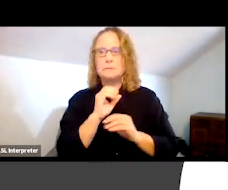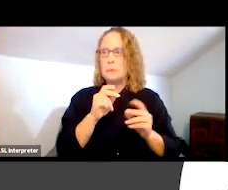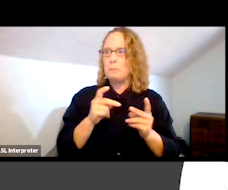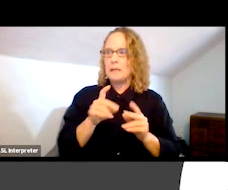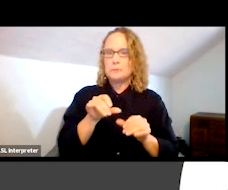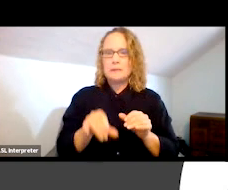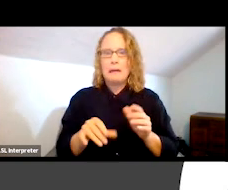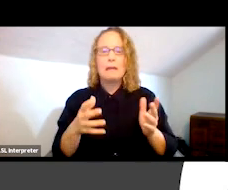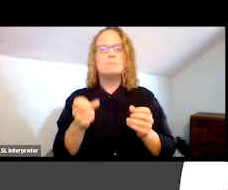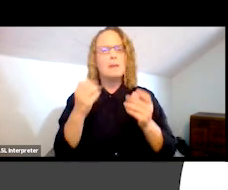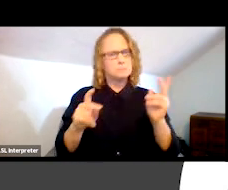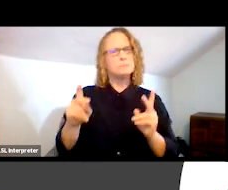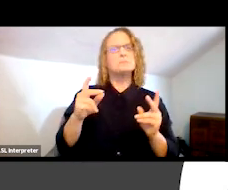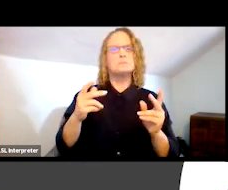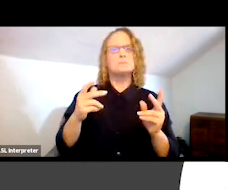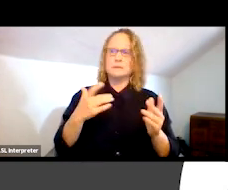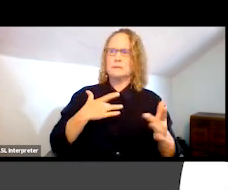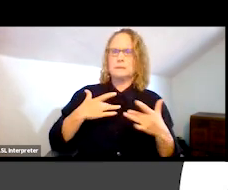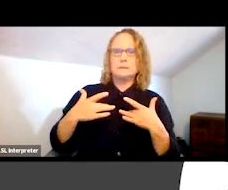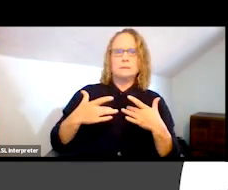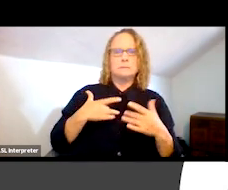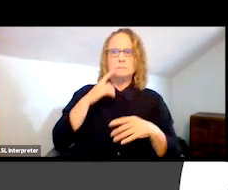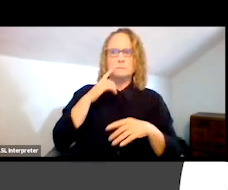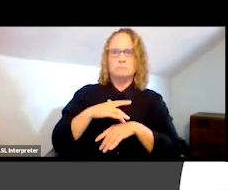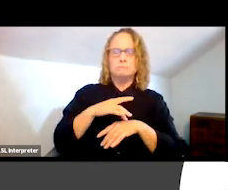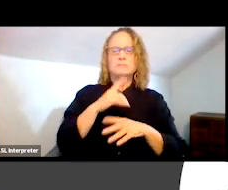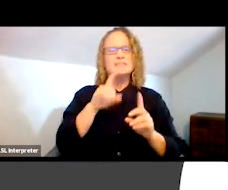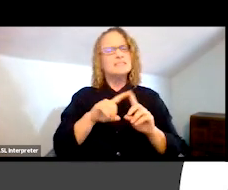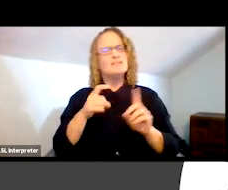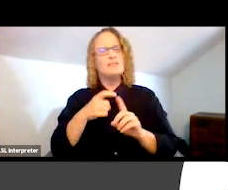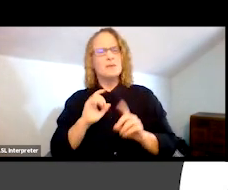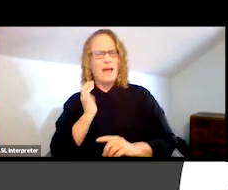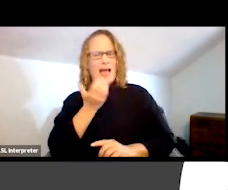So physical safety, this is so huge. We're talking about individuals